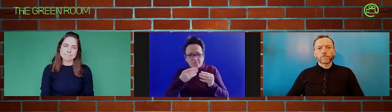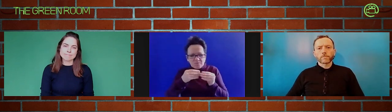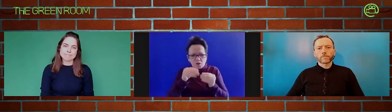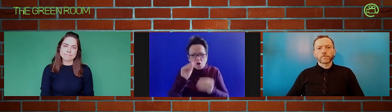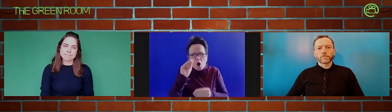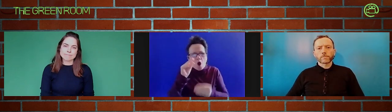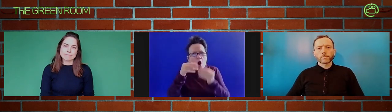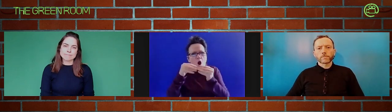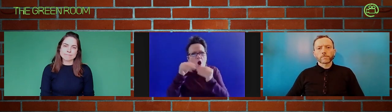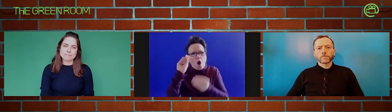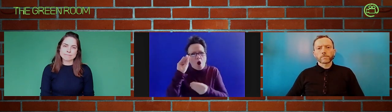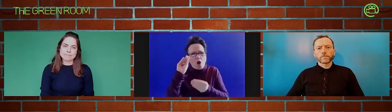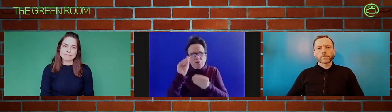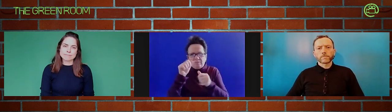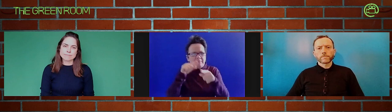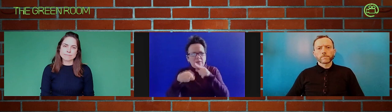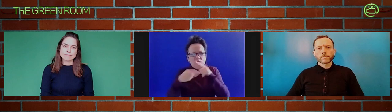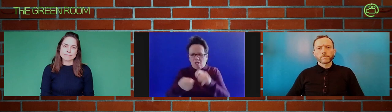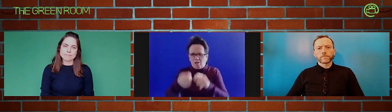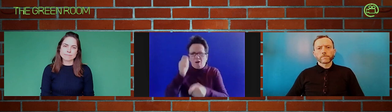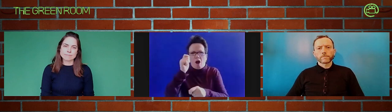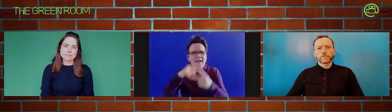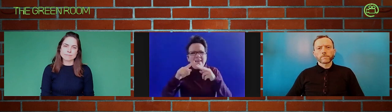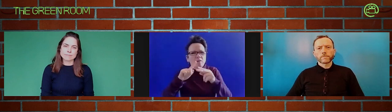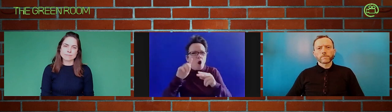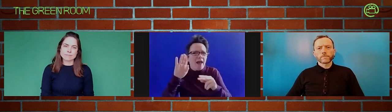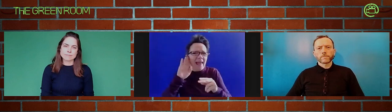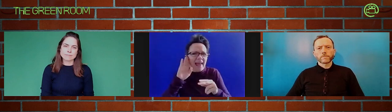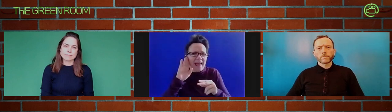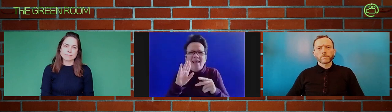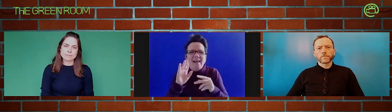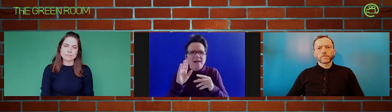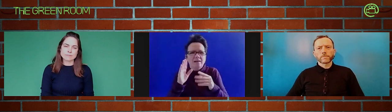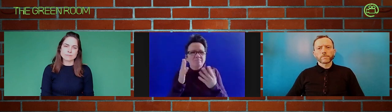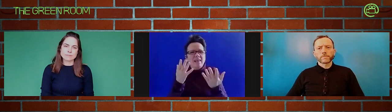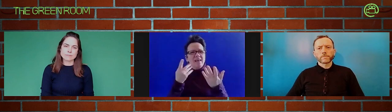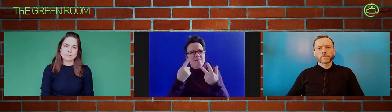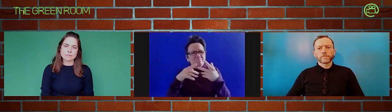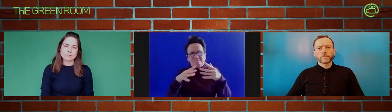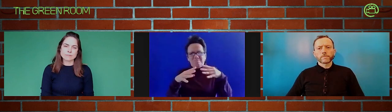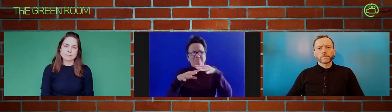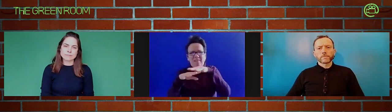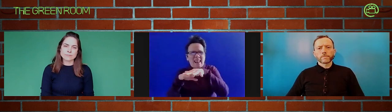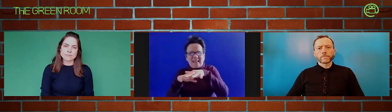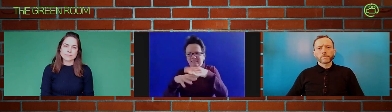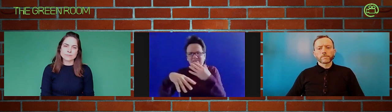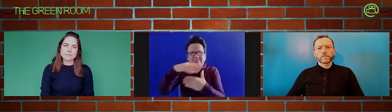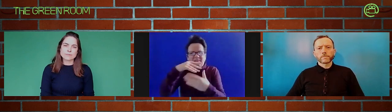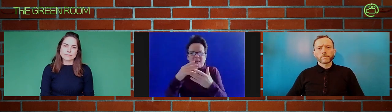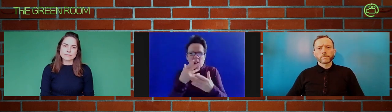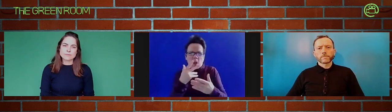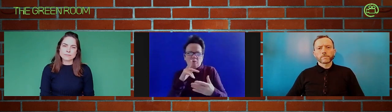but because I didn't blend in a lot of my friends or a few people would throw around saying that I was making it up